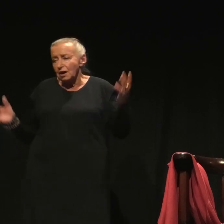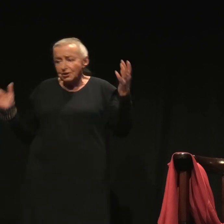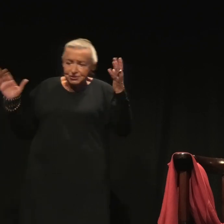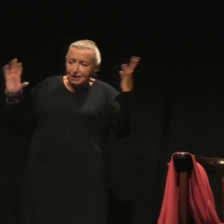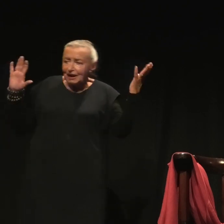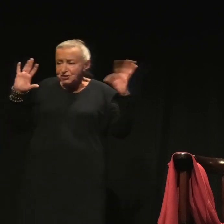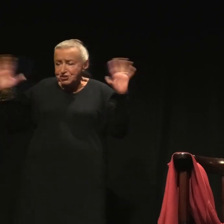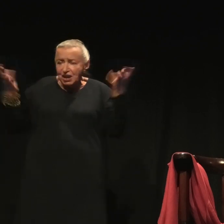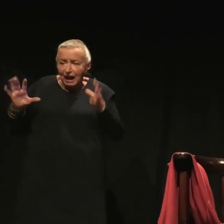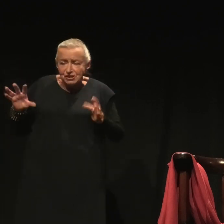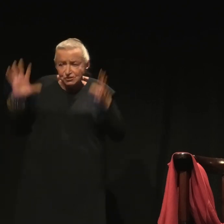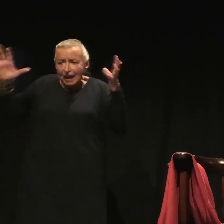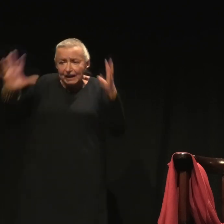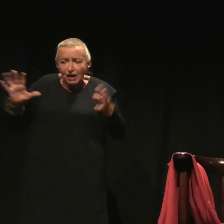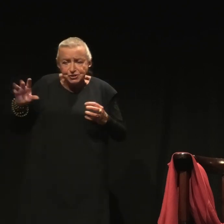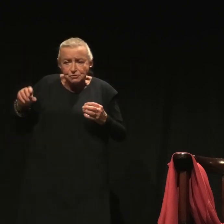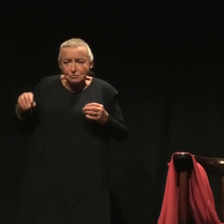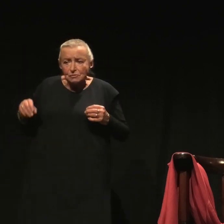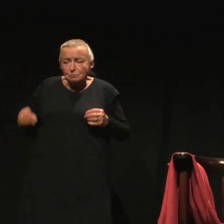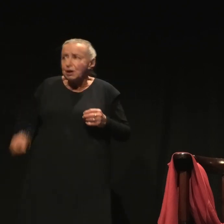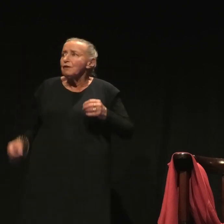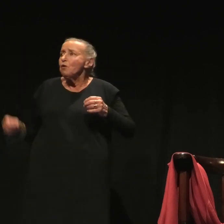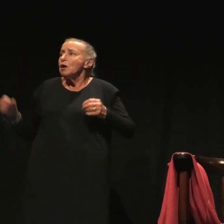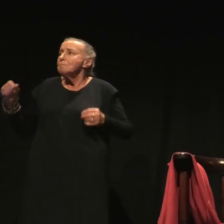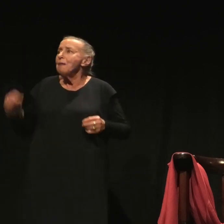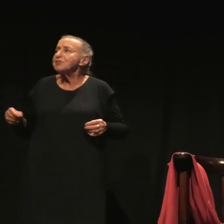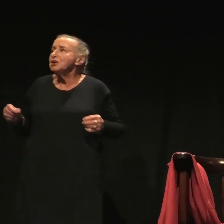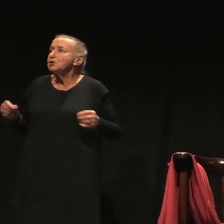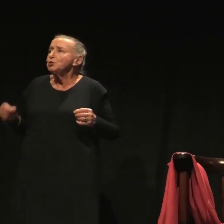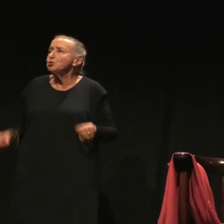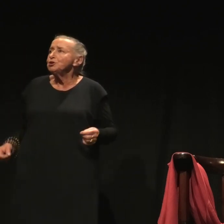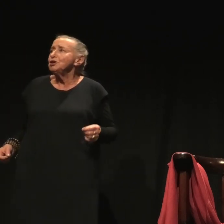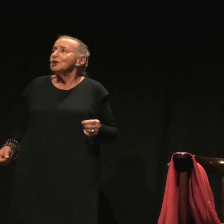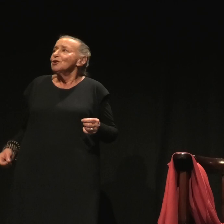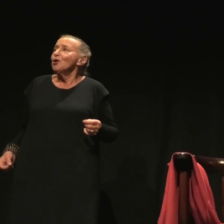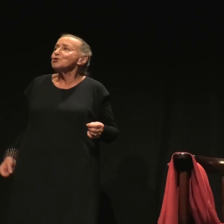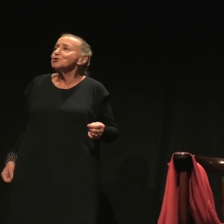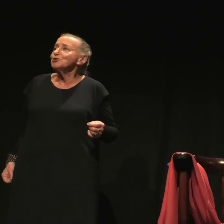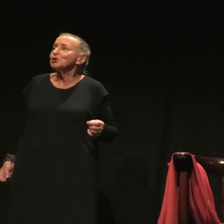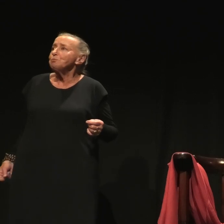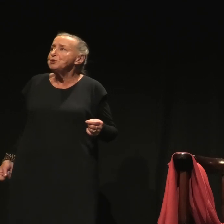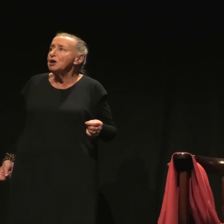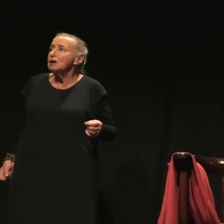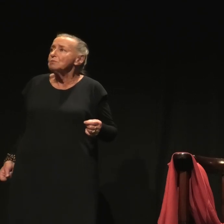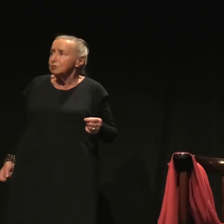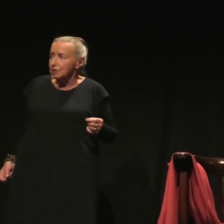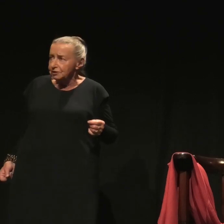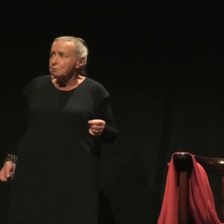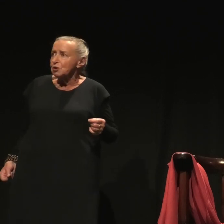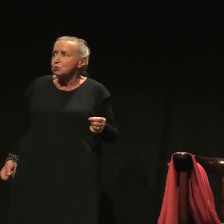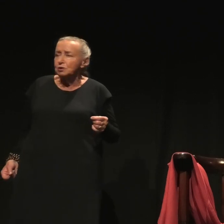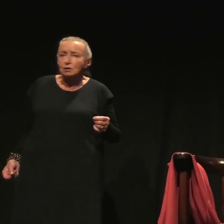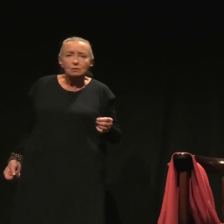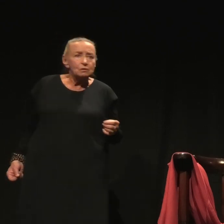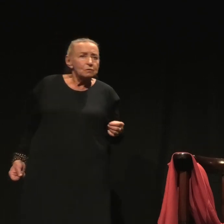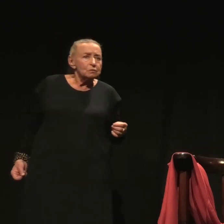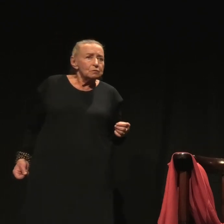"Wait? Prate? Debate?" another Maciej cried, called "Baptist," or "Sprinkler," from the club he plied.